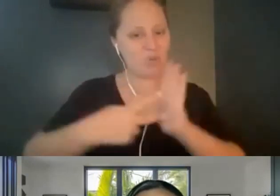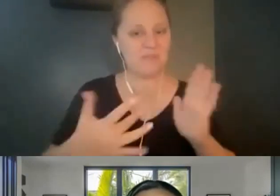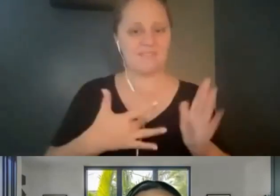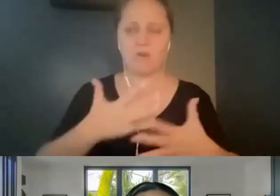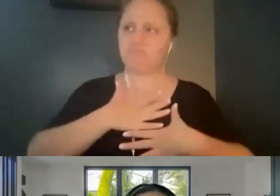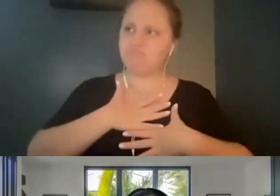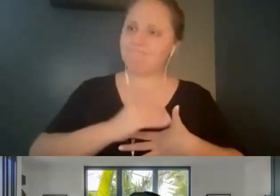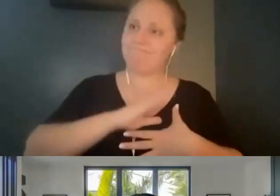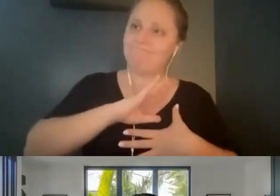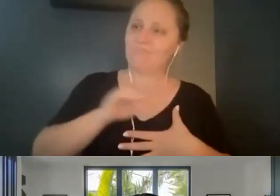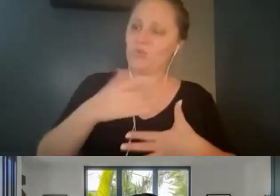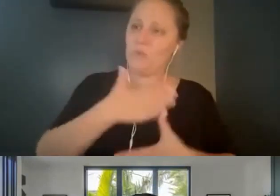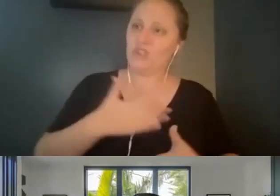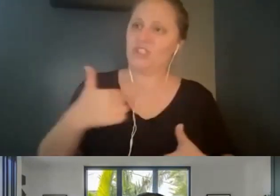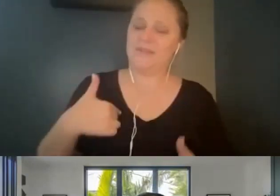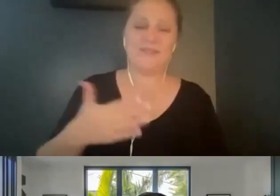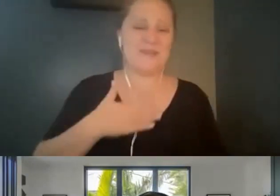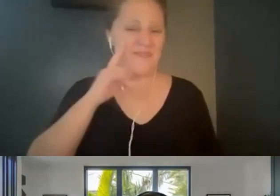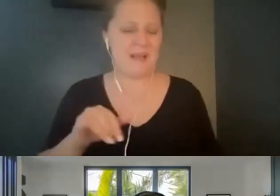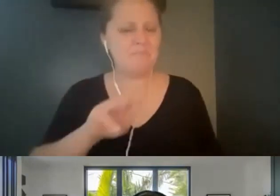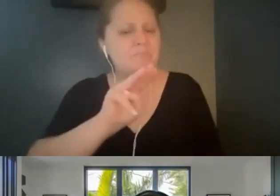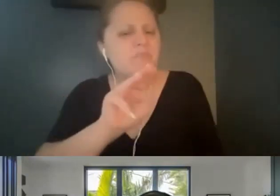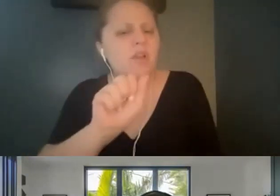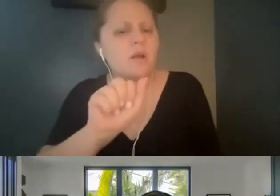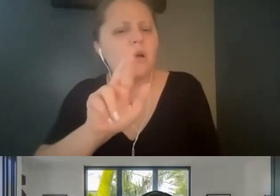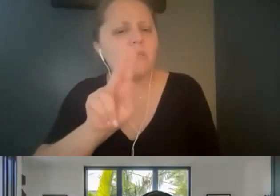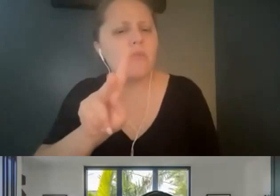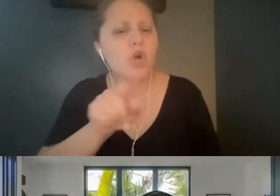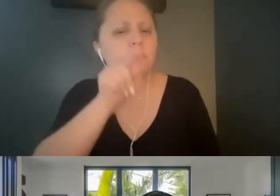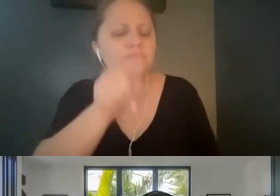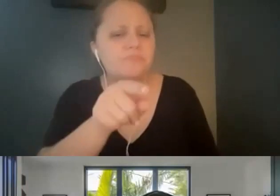make you feel that way and Mark, what about you do you feel,